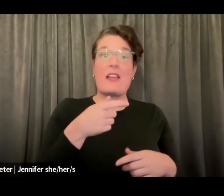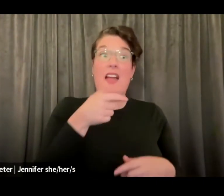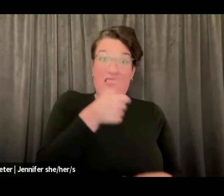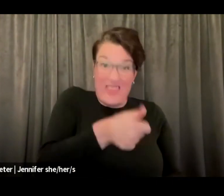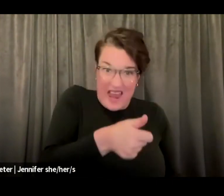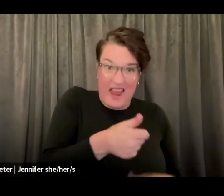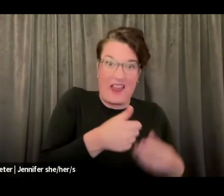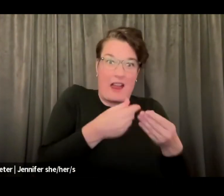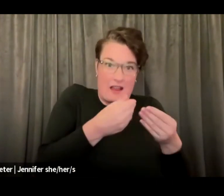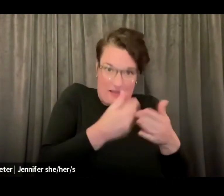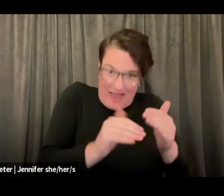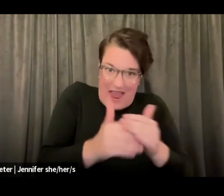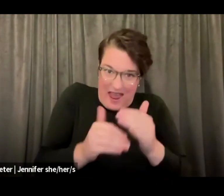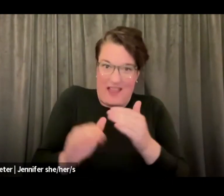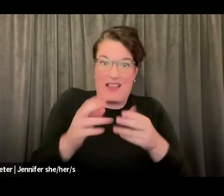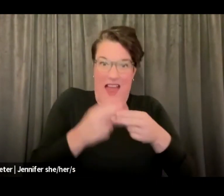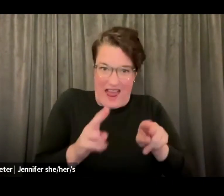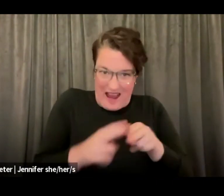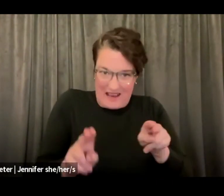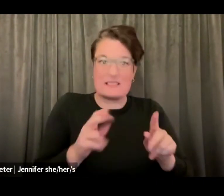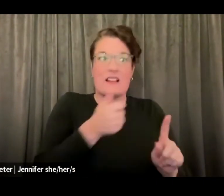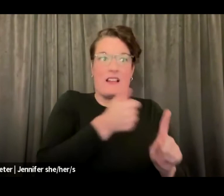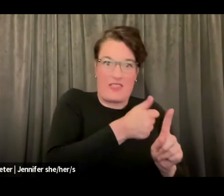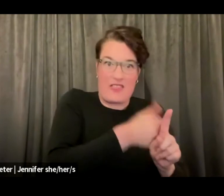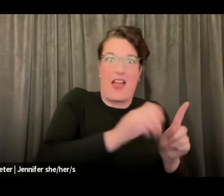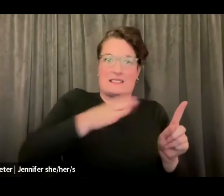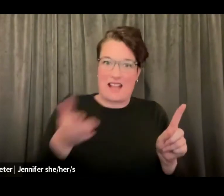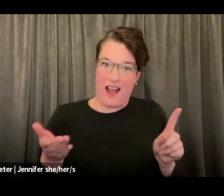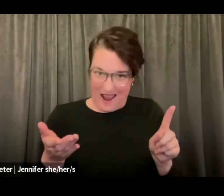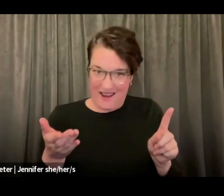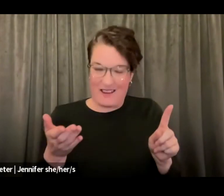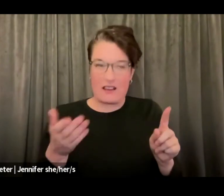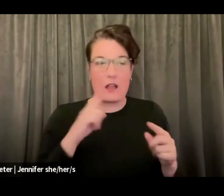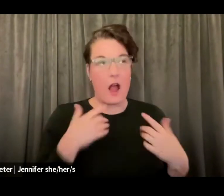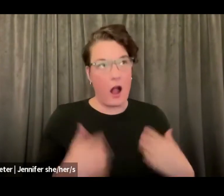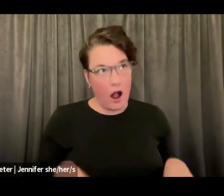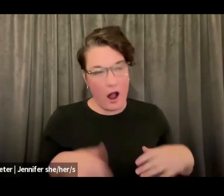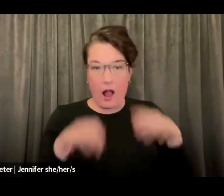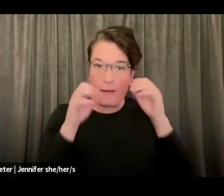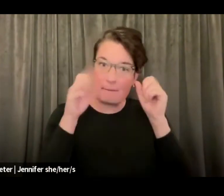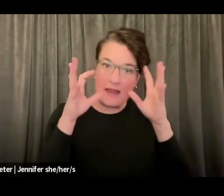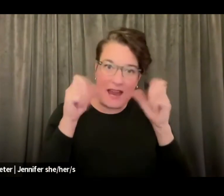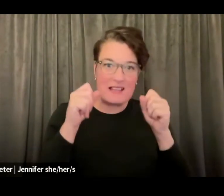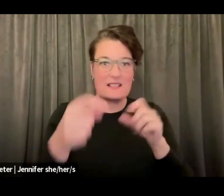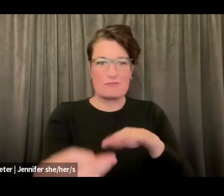And it's this amazing thing that we get to see where they come in from the salt water.